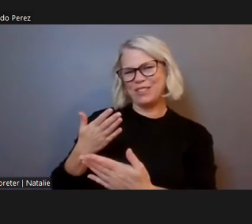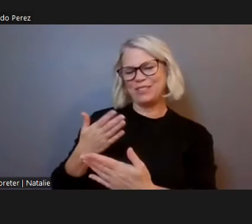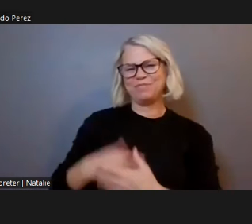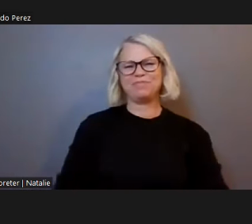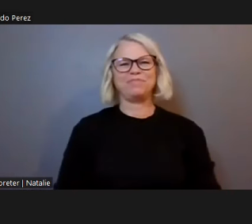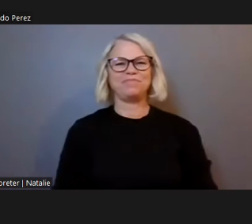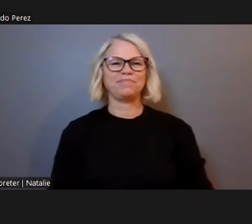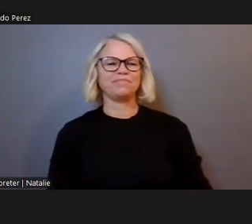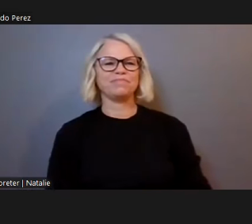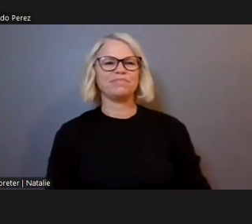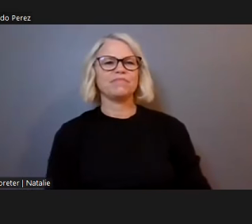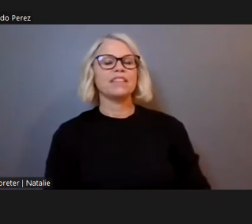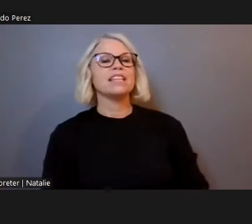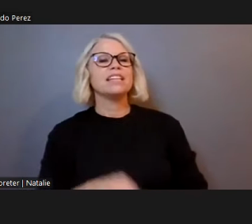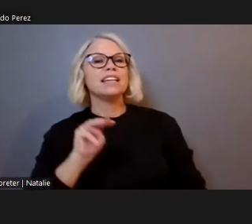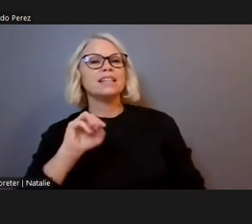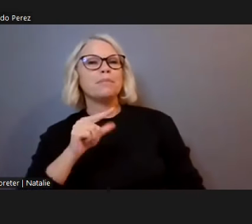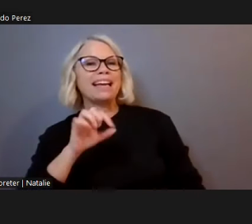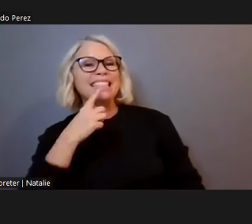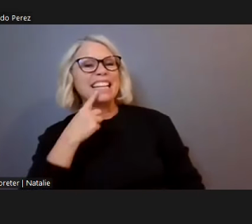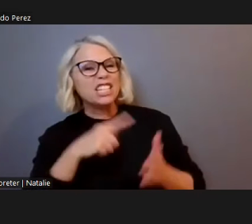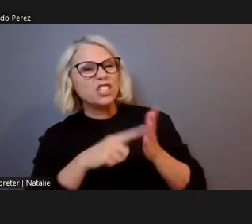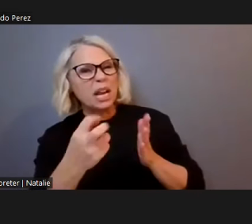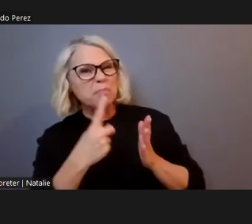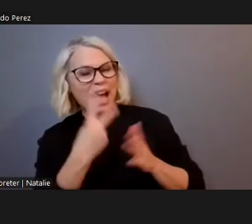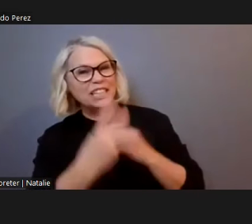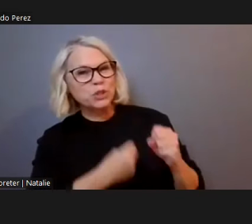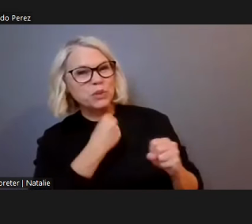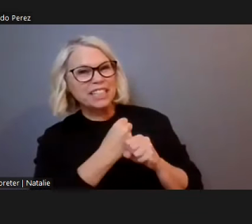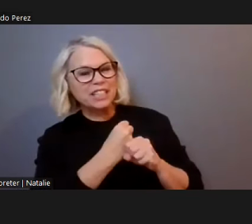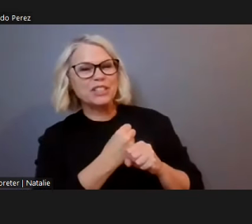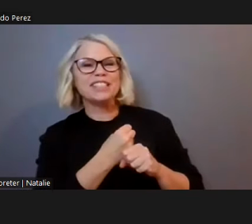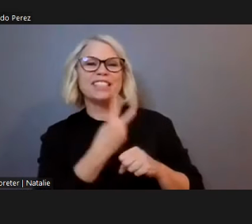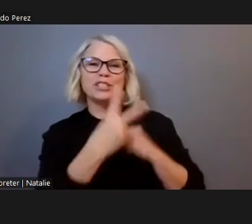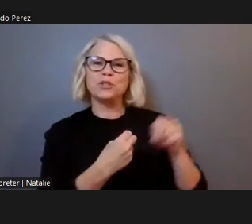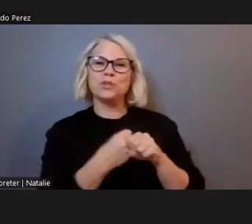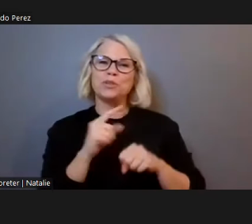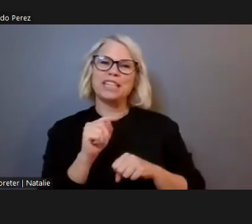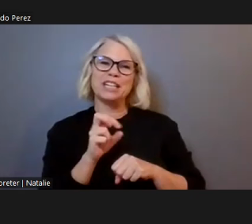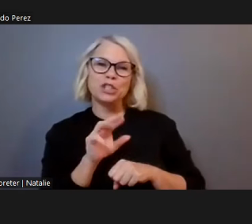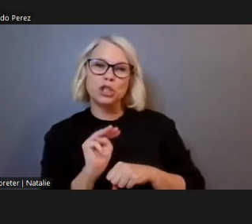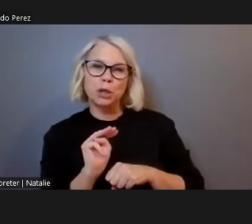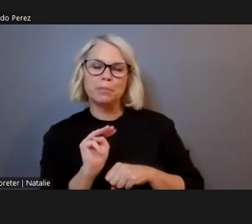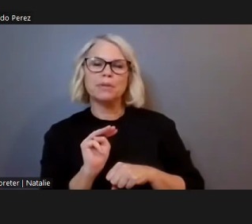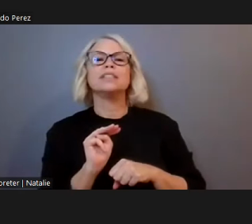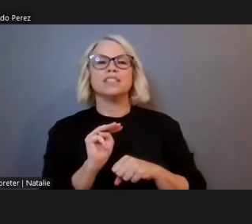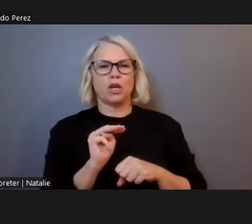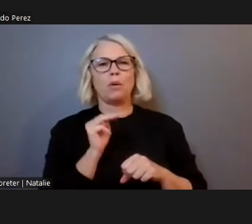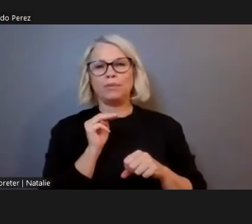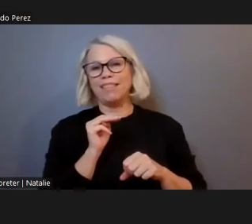Check back in two years, it's a two year term and then we will look for some new folks.